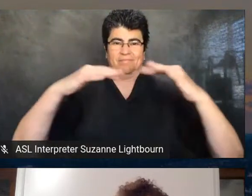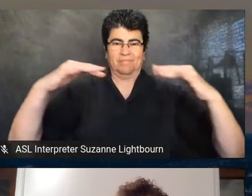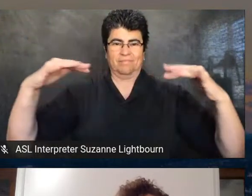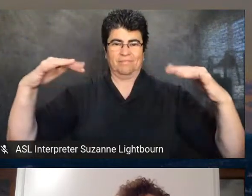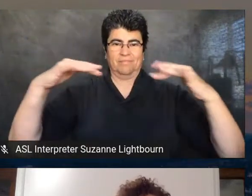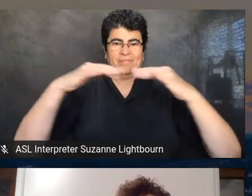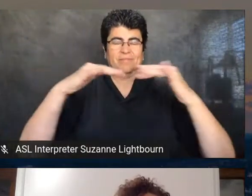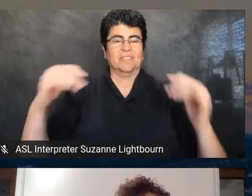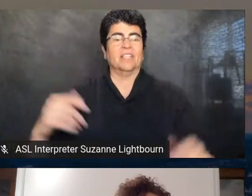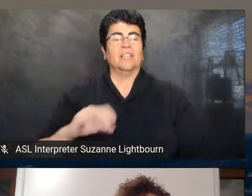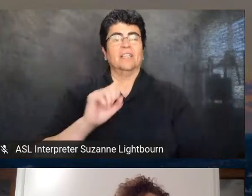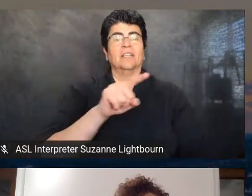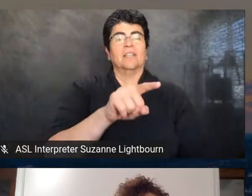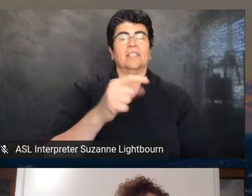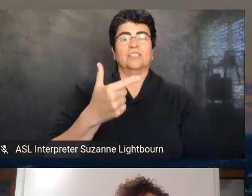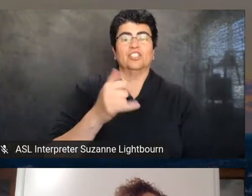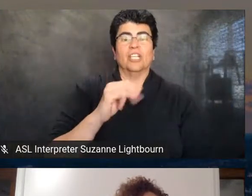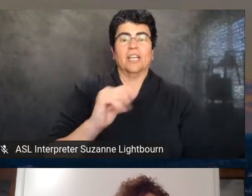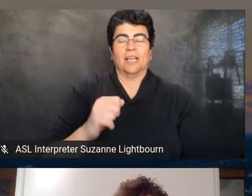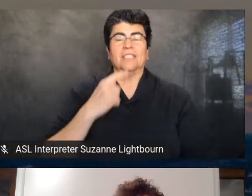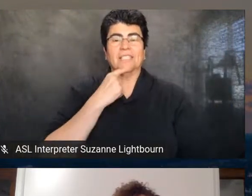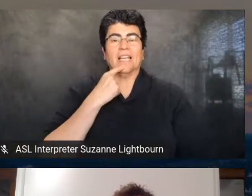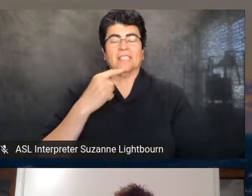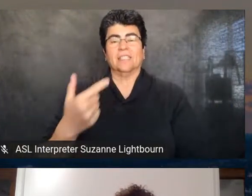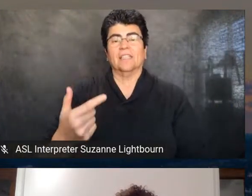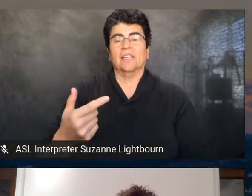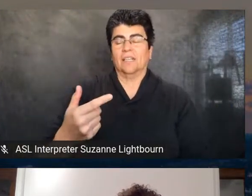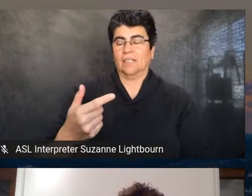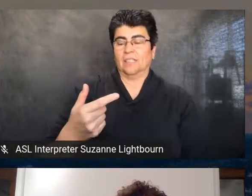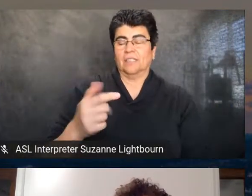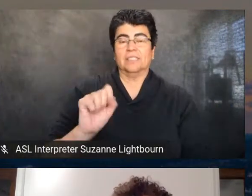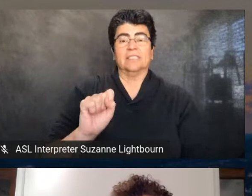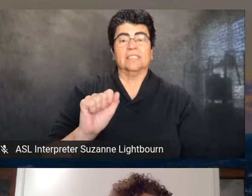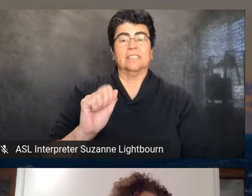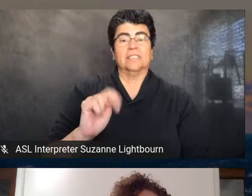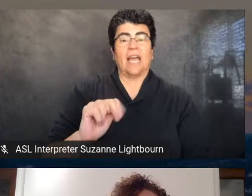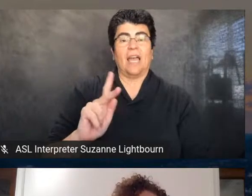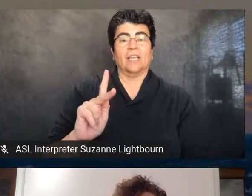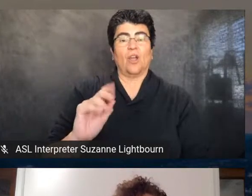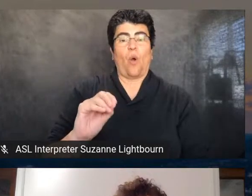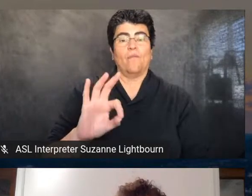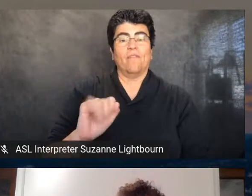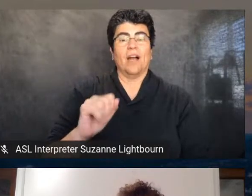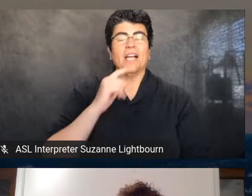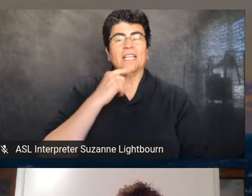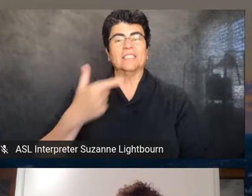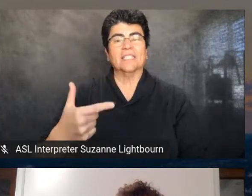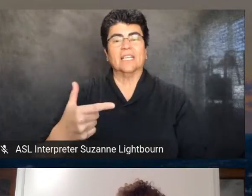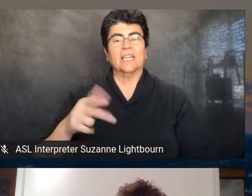Sankofa is a Ghanian word which means go back and get it, and I think of all the amazing things